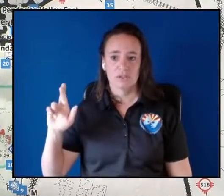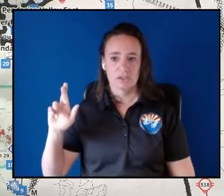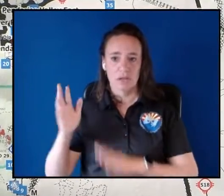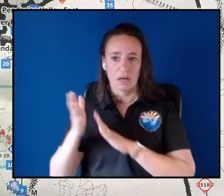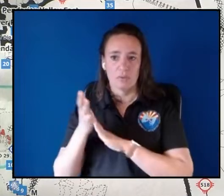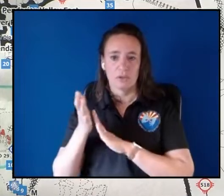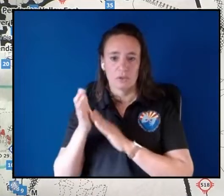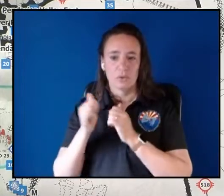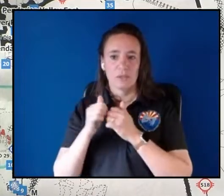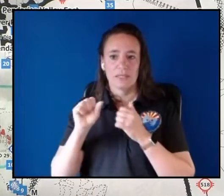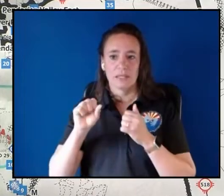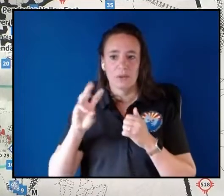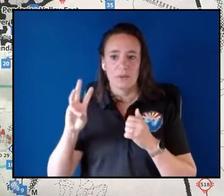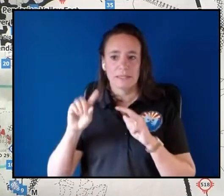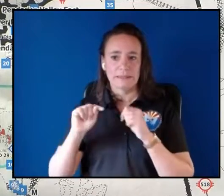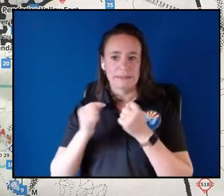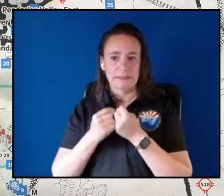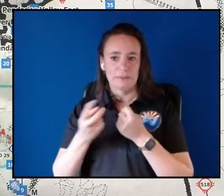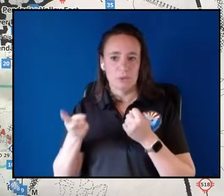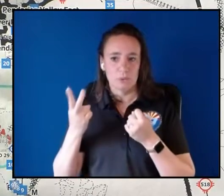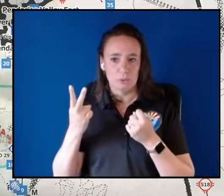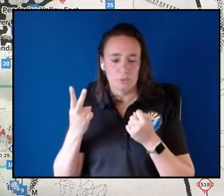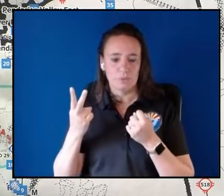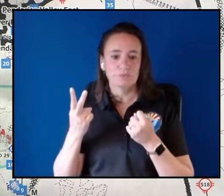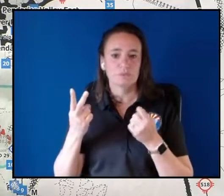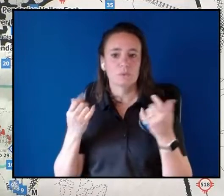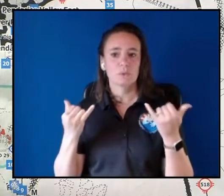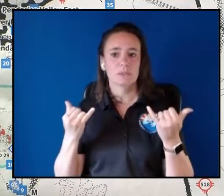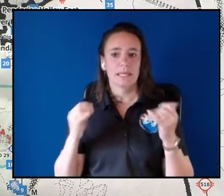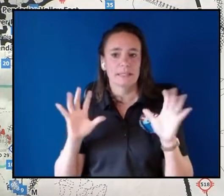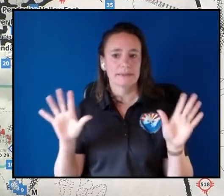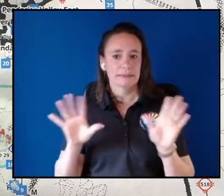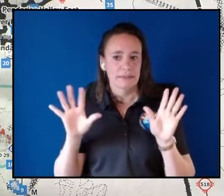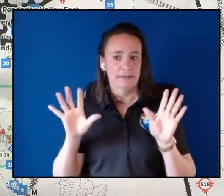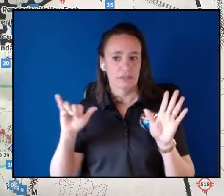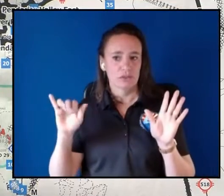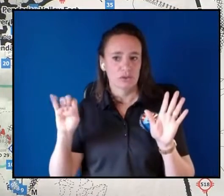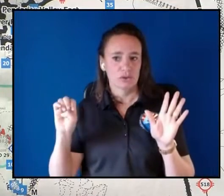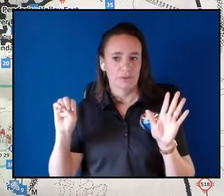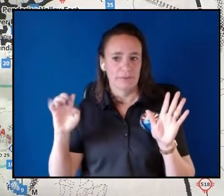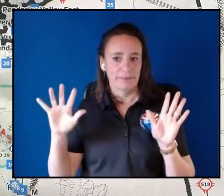Today is Sunday, June 5th, 2022. We'll get started with our